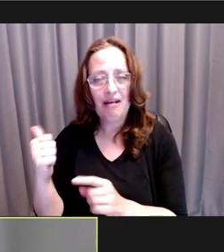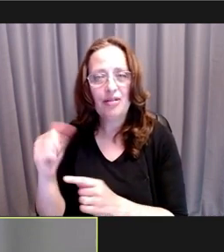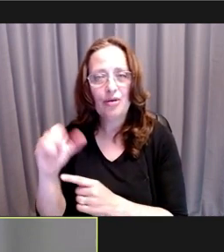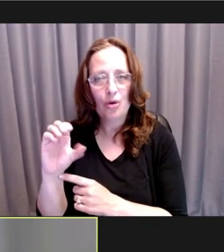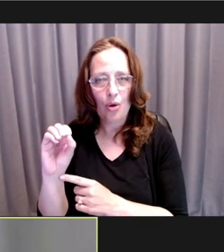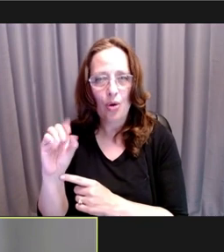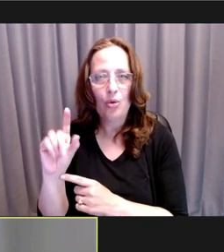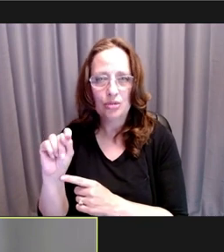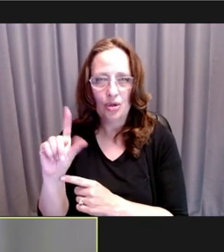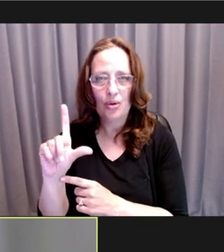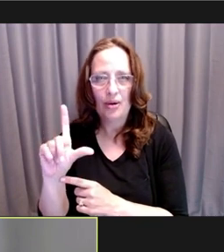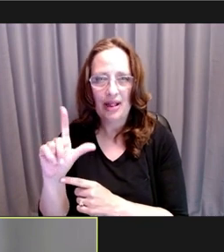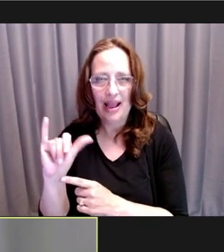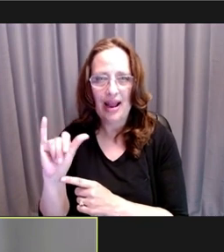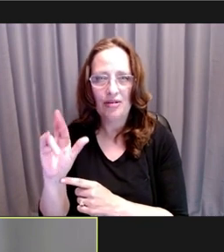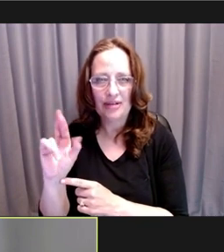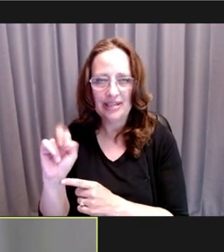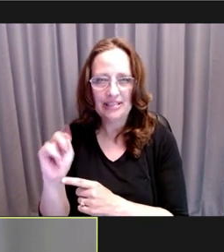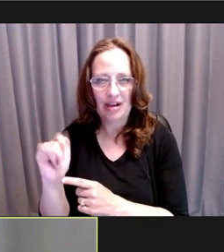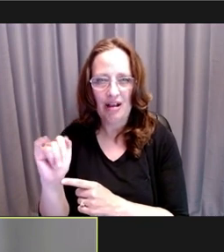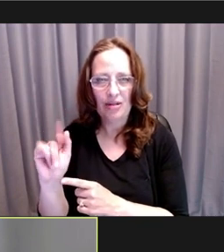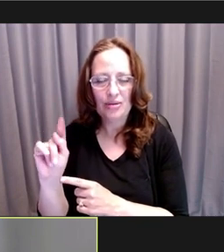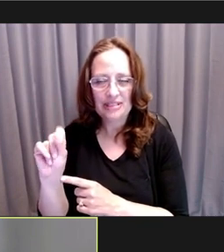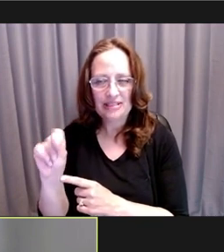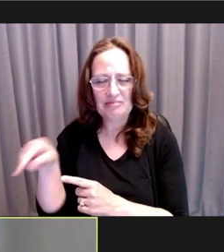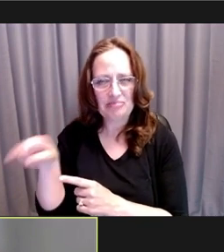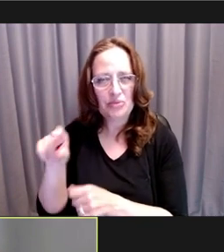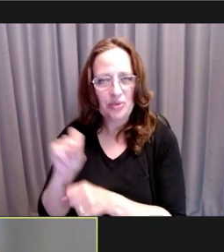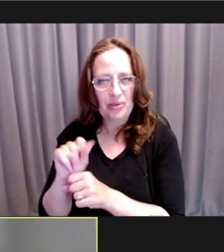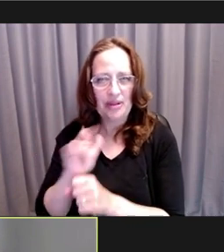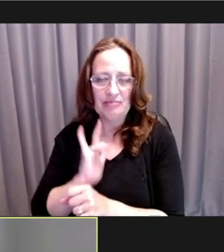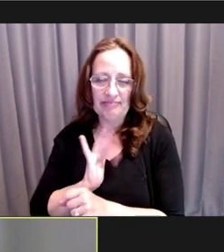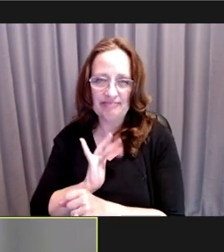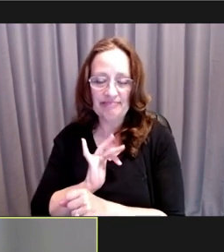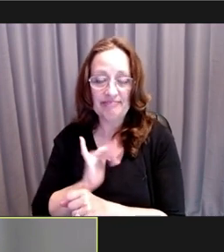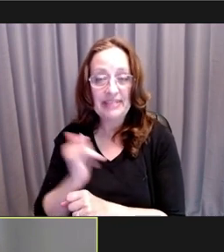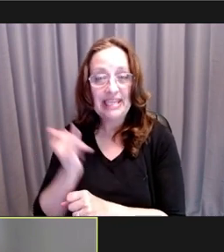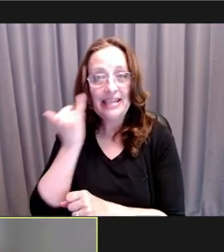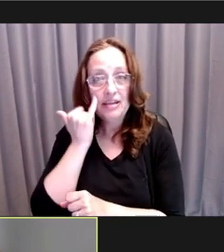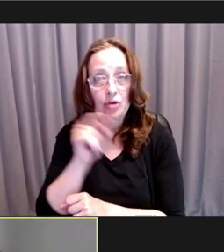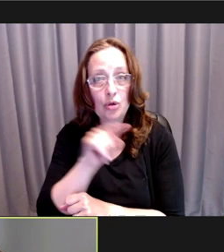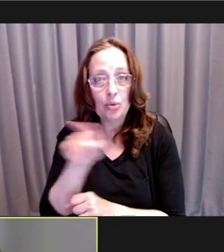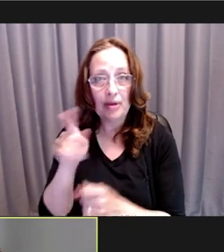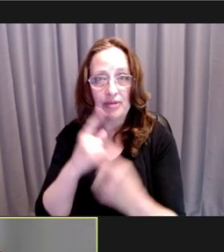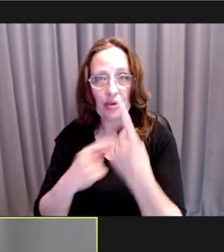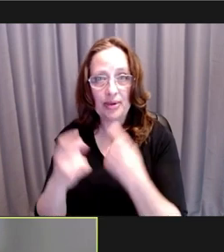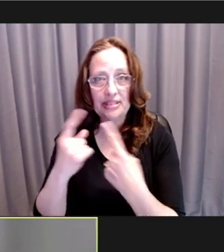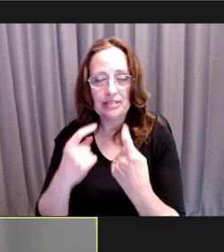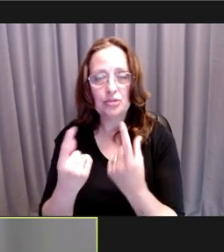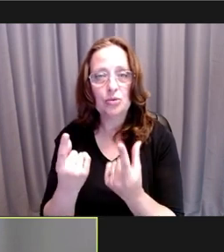to remind everyone if you have any questions to put them in the Q and A, or in the chat.